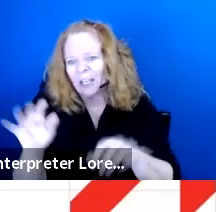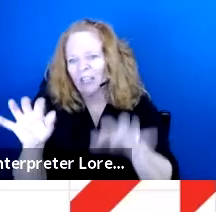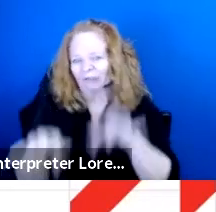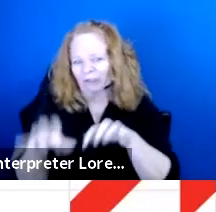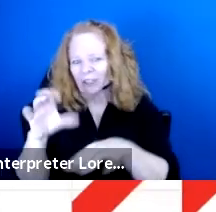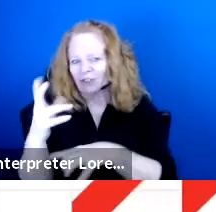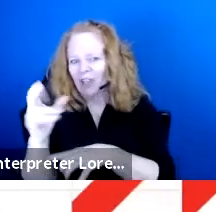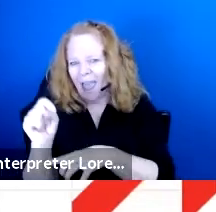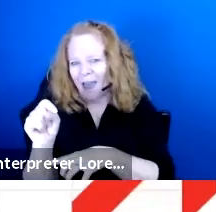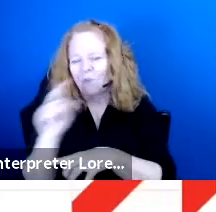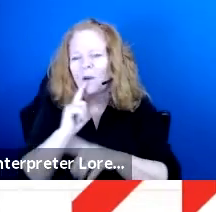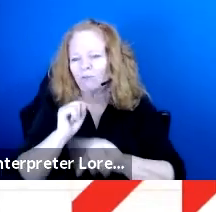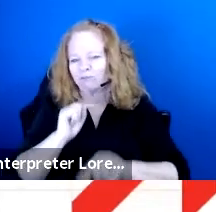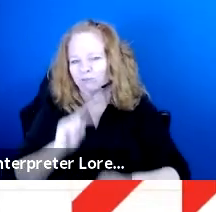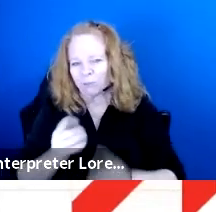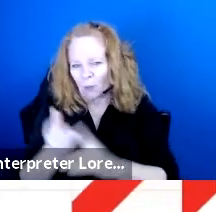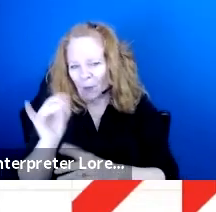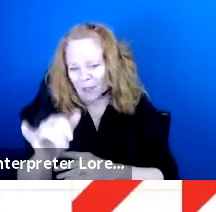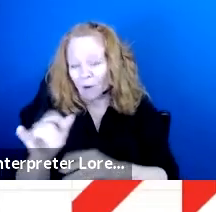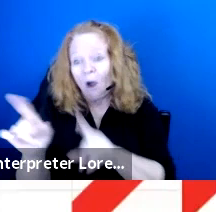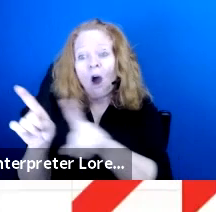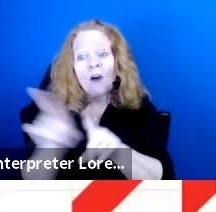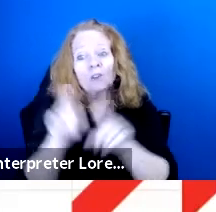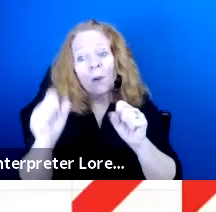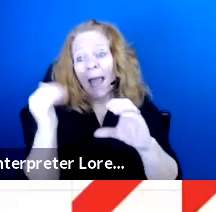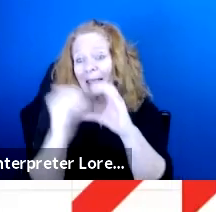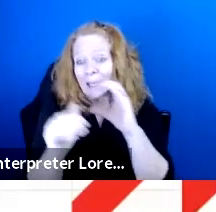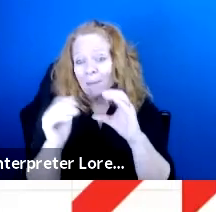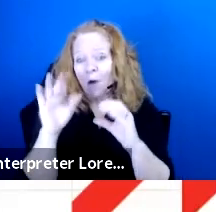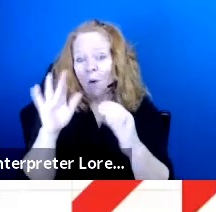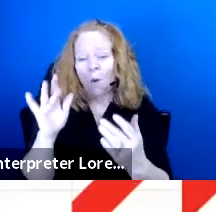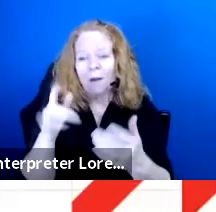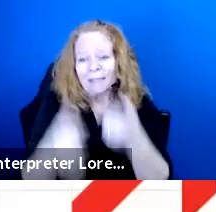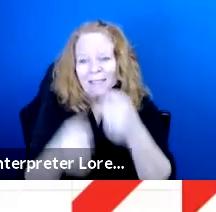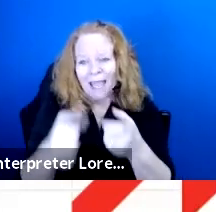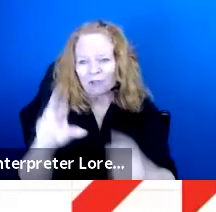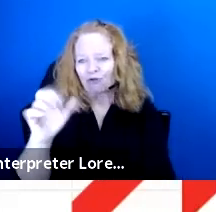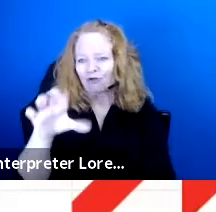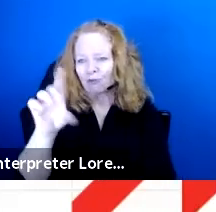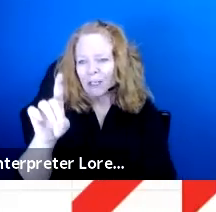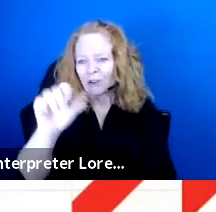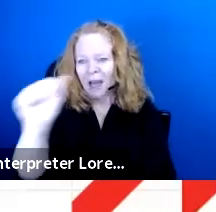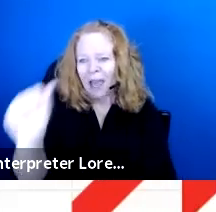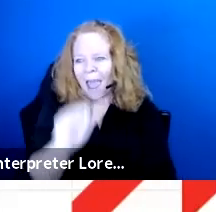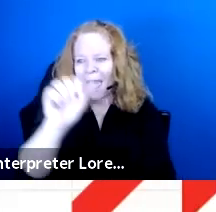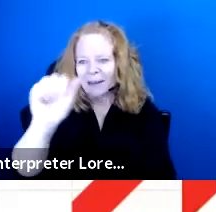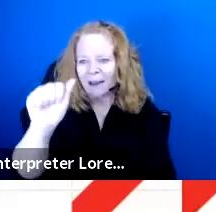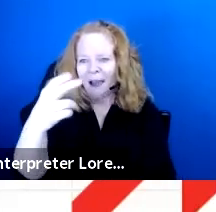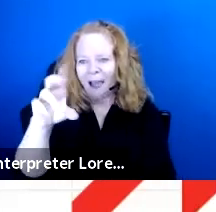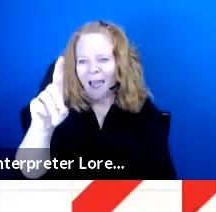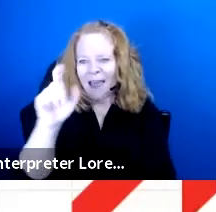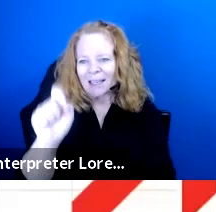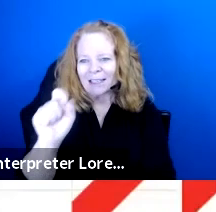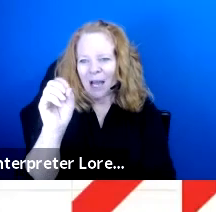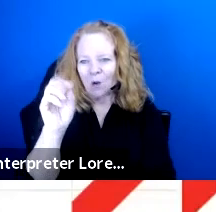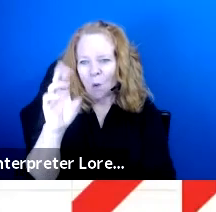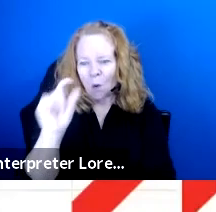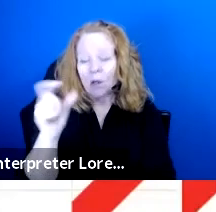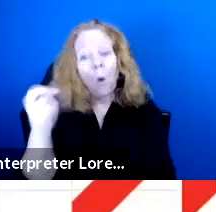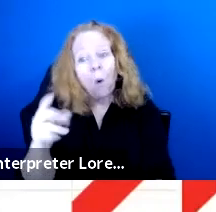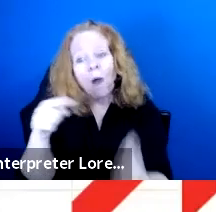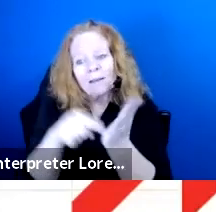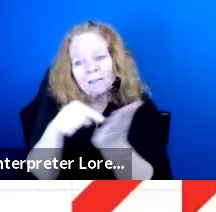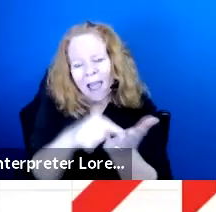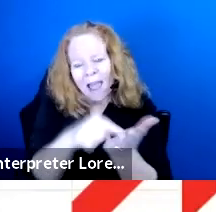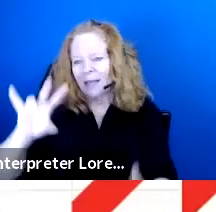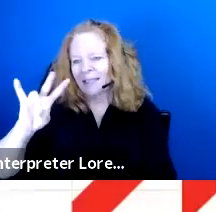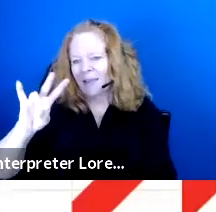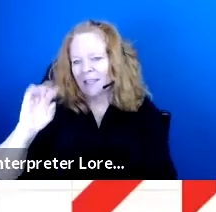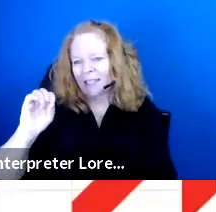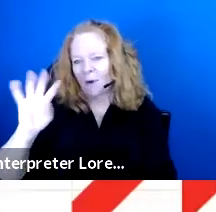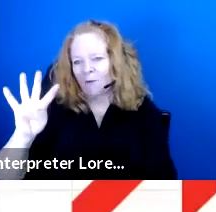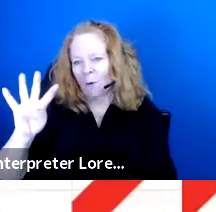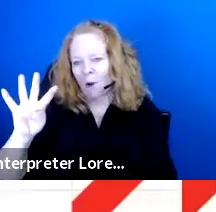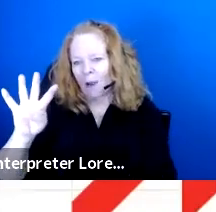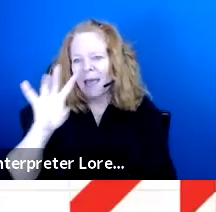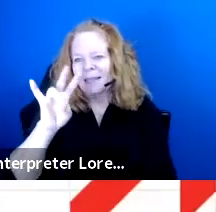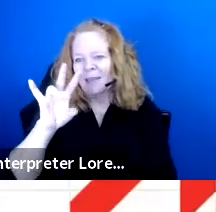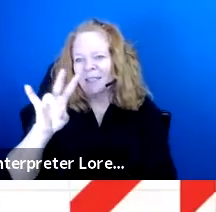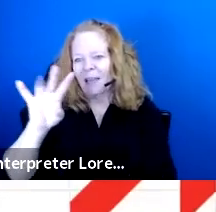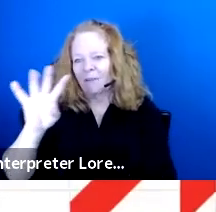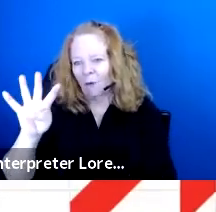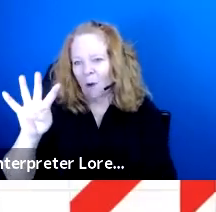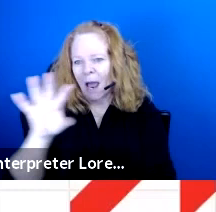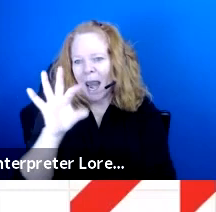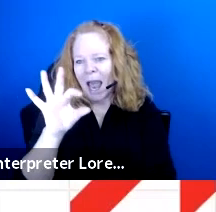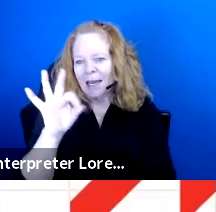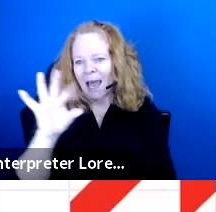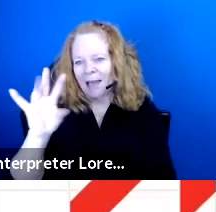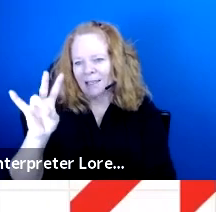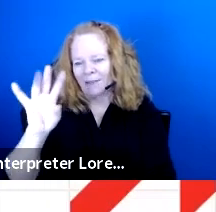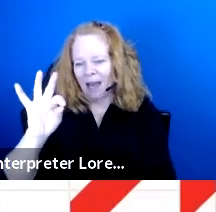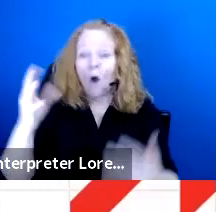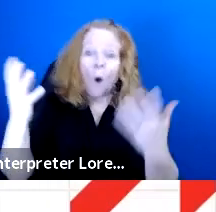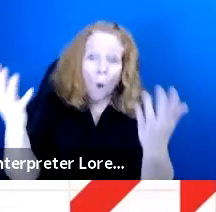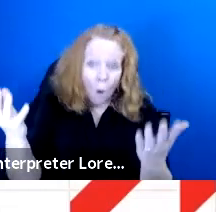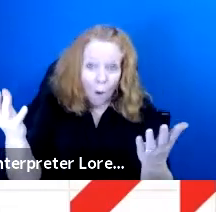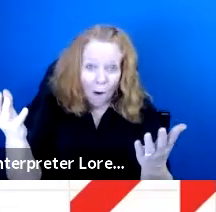in touch you can also email or text Richard algra Richard aad.org or dial 704 774 9979 or email how